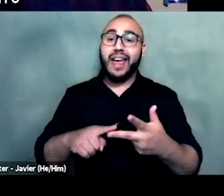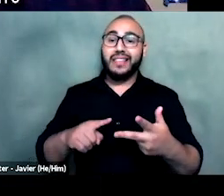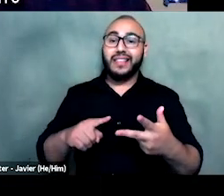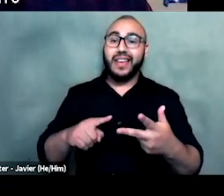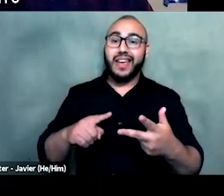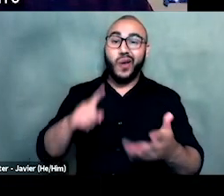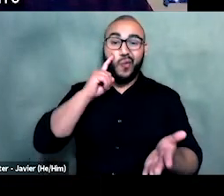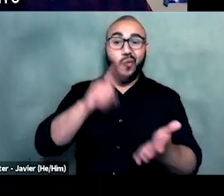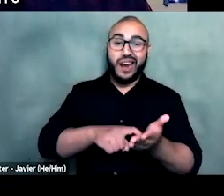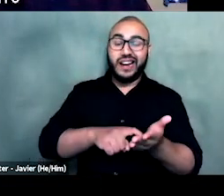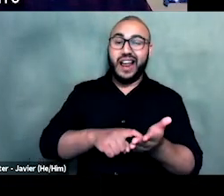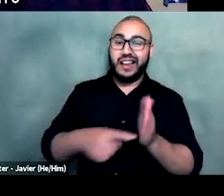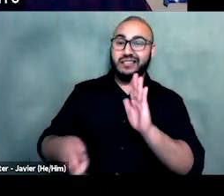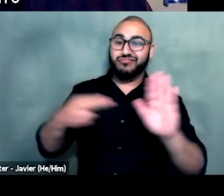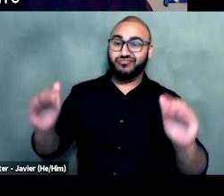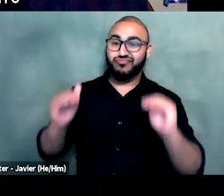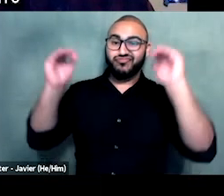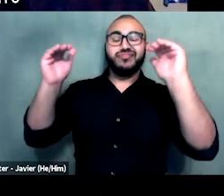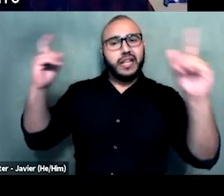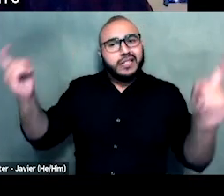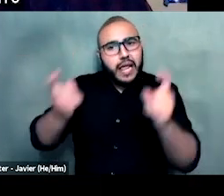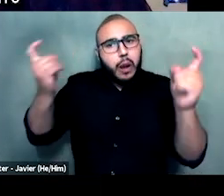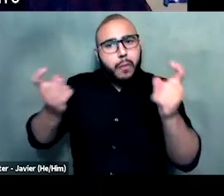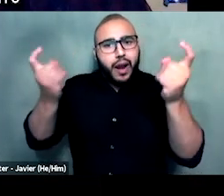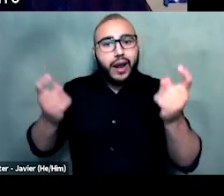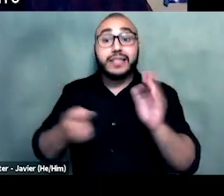would harvest certain foods. Before we would harvest strawberries, we would probably be